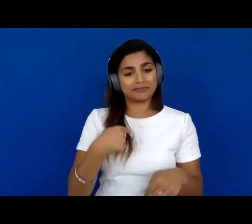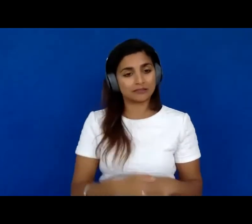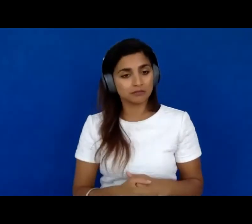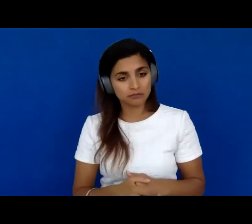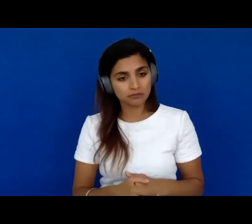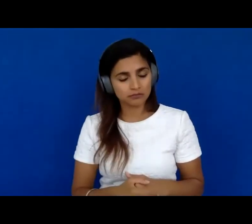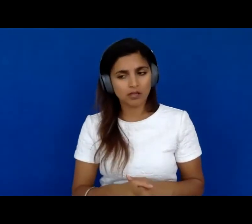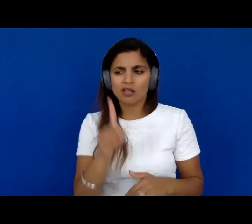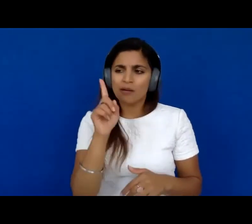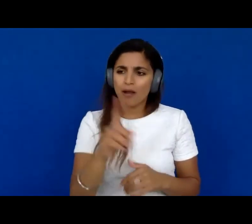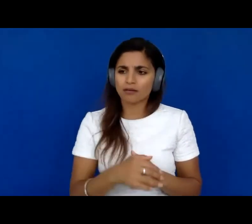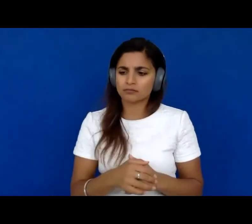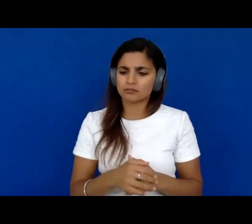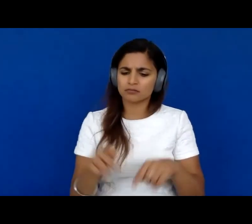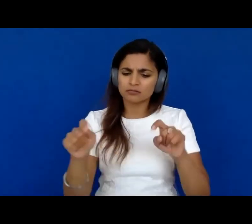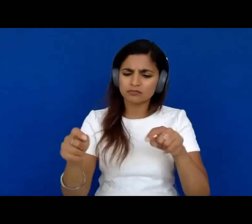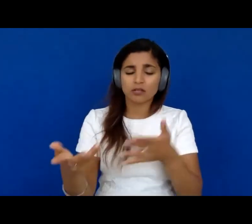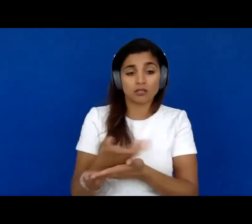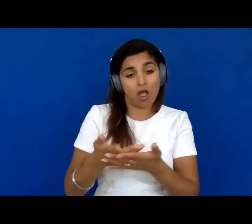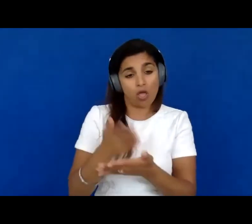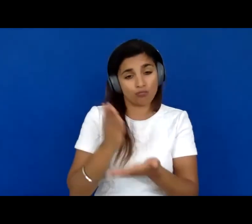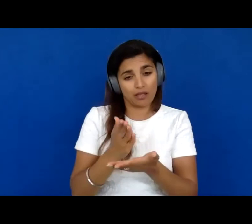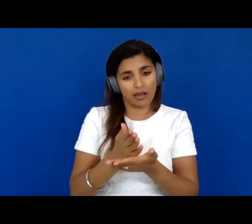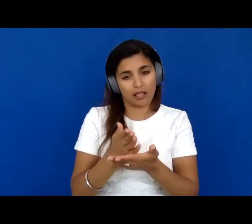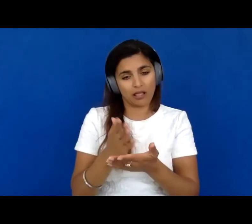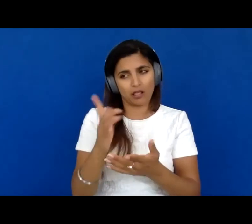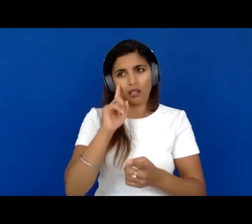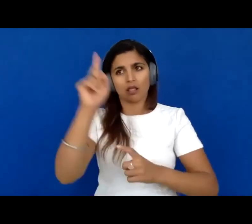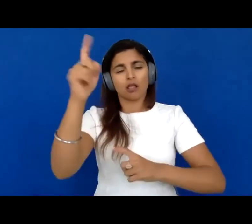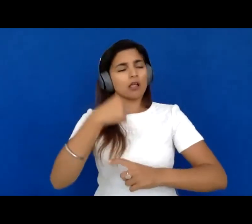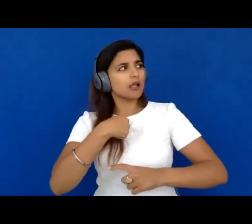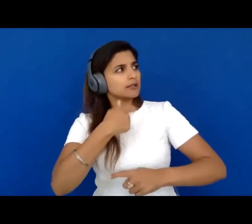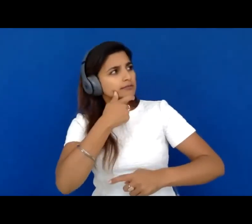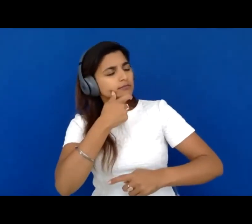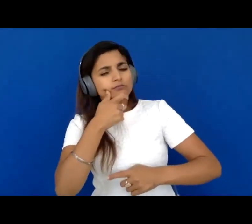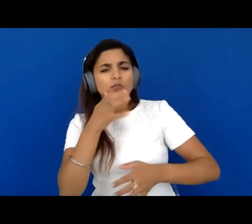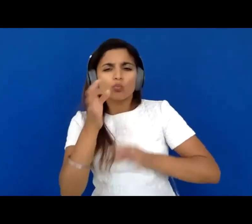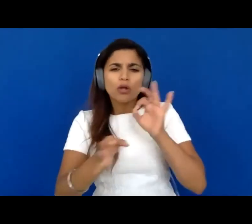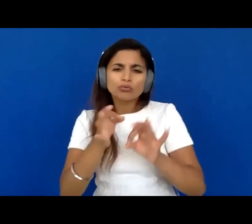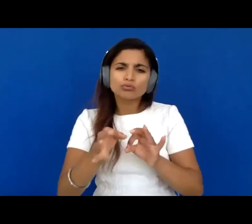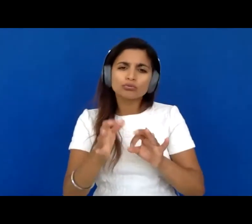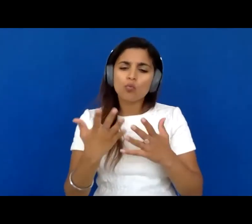dialogues have brought me to is to ask a series of questions or to think about a few comments that I should confess I'm still